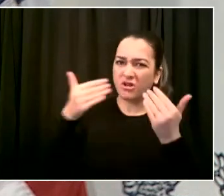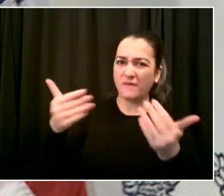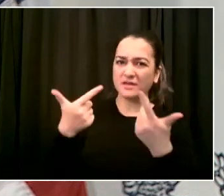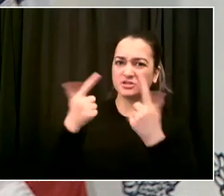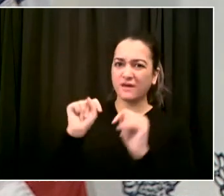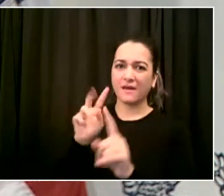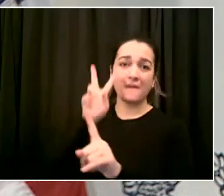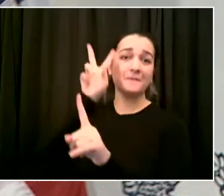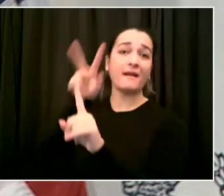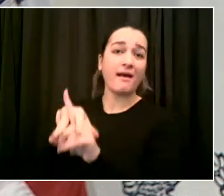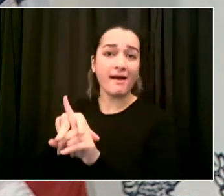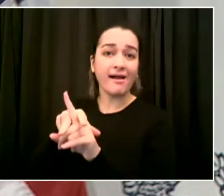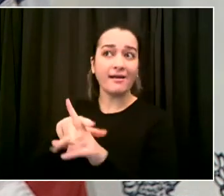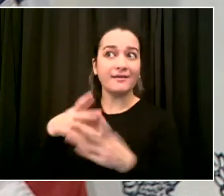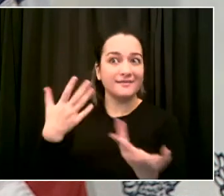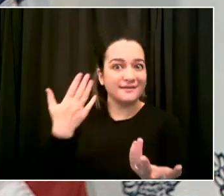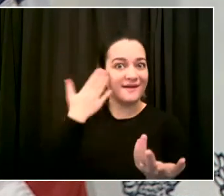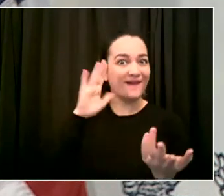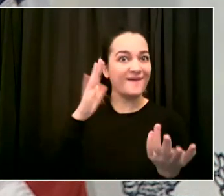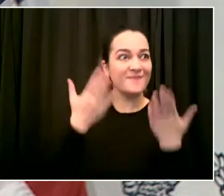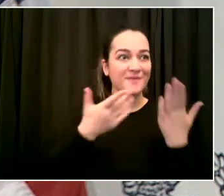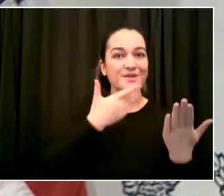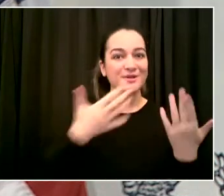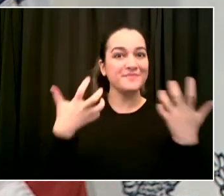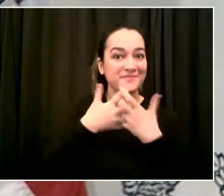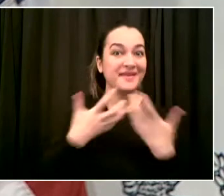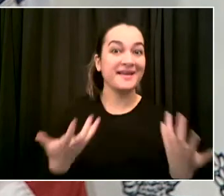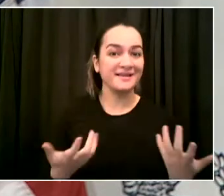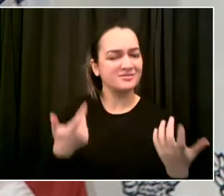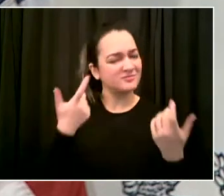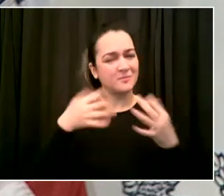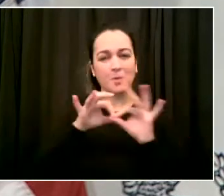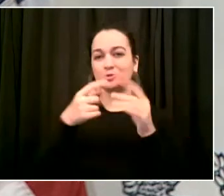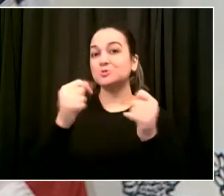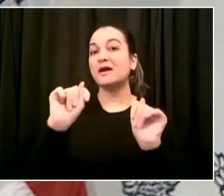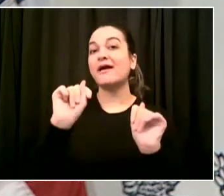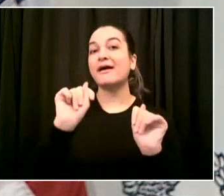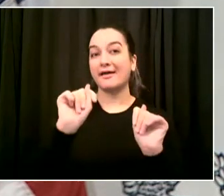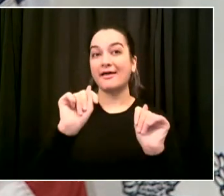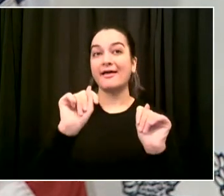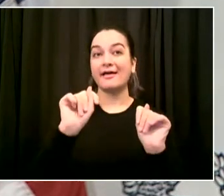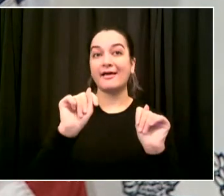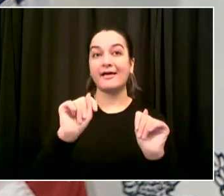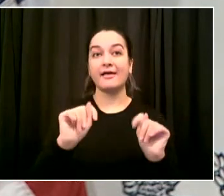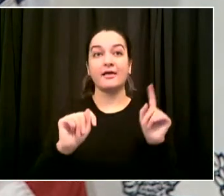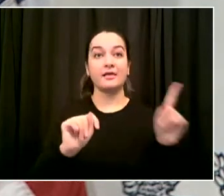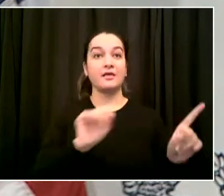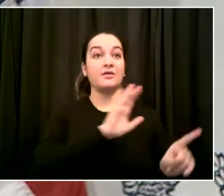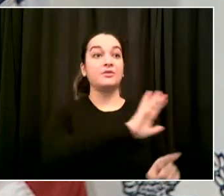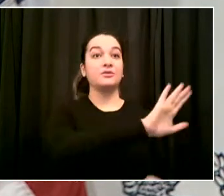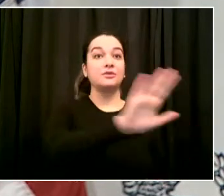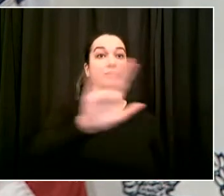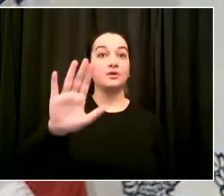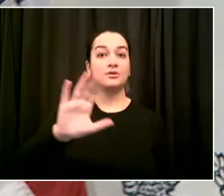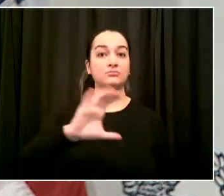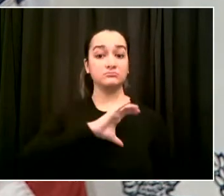IS A GOOD AUDITION. WE WANT THAT WE WANT TO KNOW WHO CAN WORK WWLLE WITH THOSE COMMUNITY MEMBERS AND HAS ANSWERS AND IDEAS AND WHO